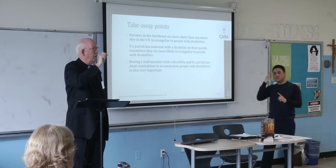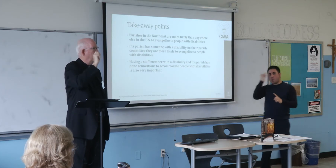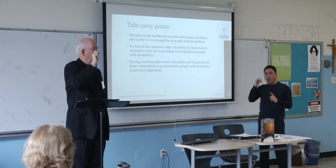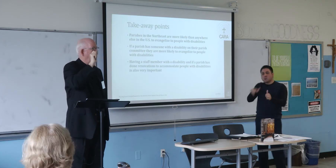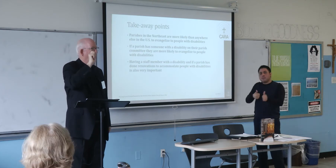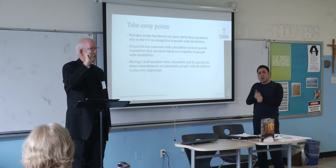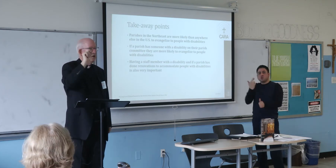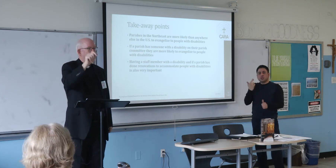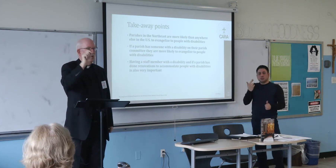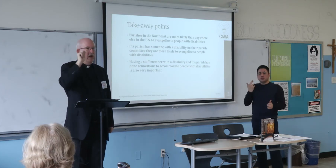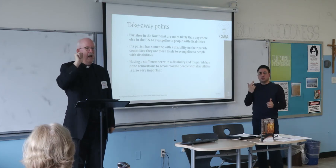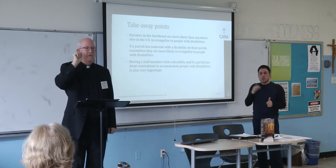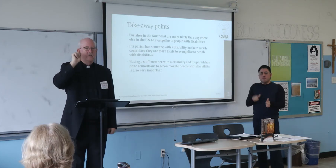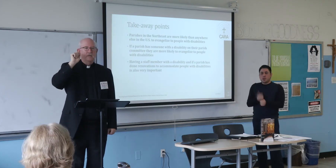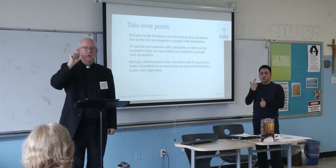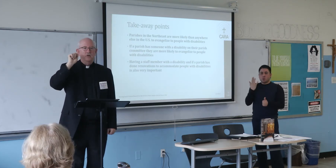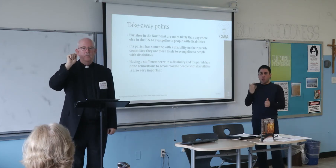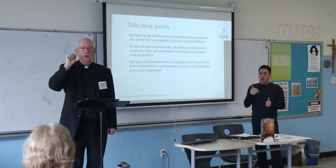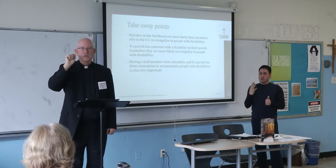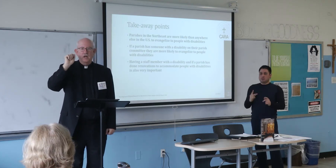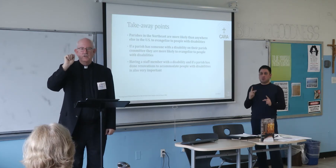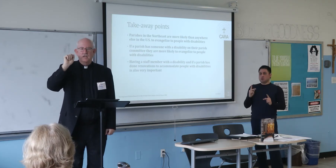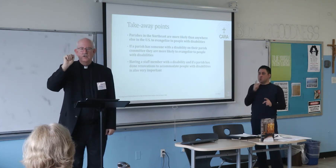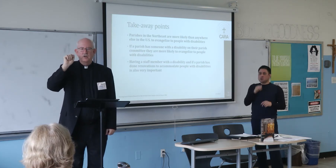doing the ramp because you have somebody on your parish council, elected to your